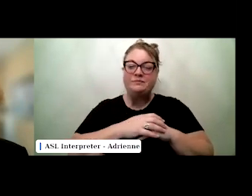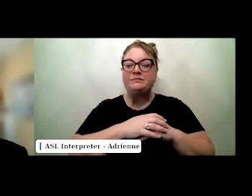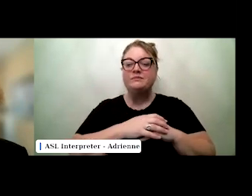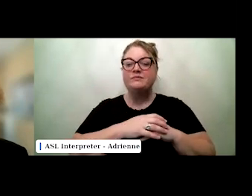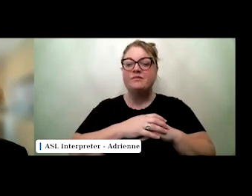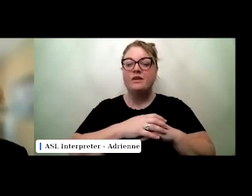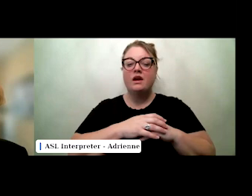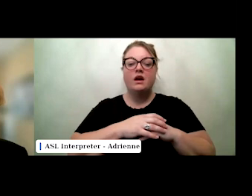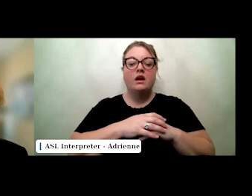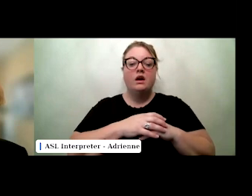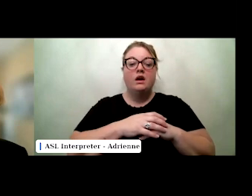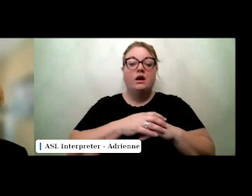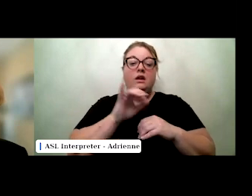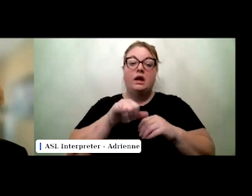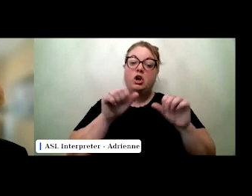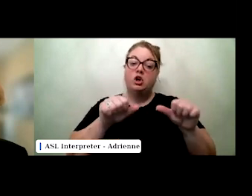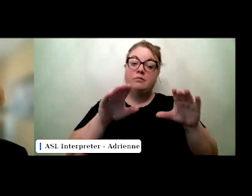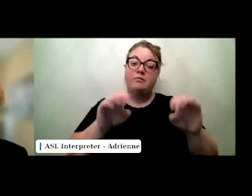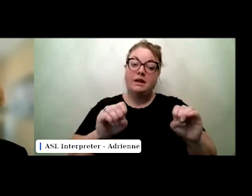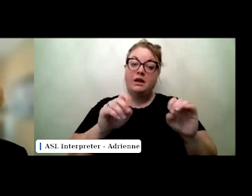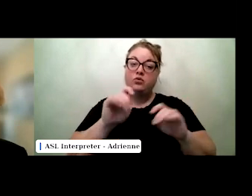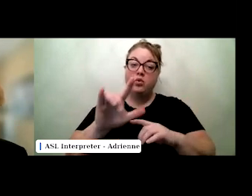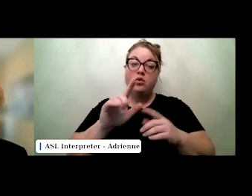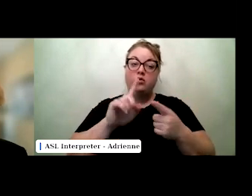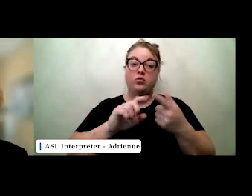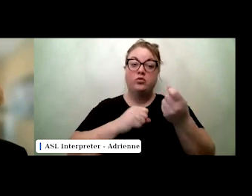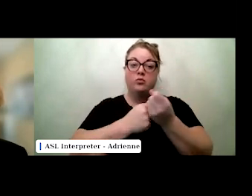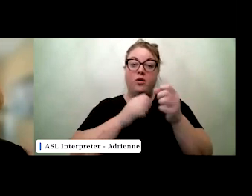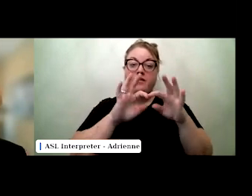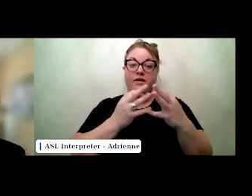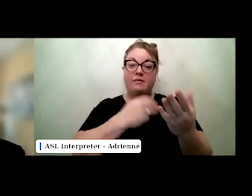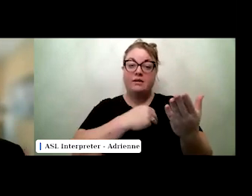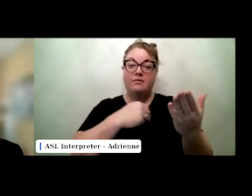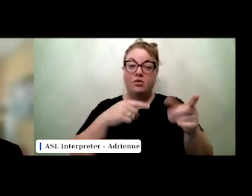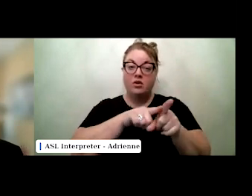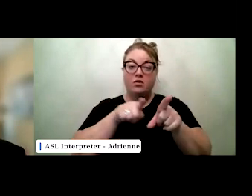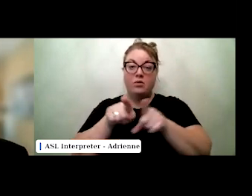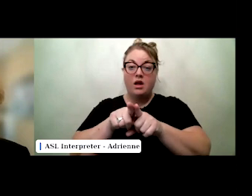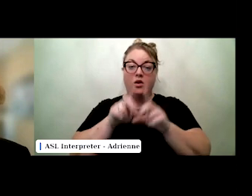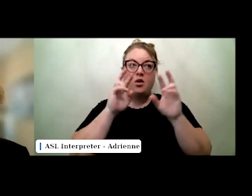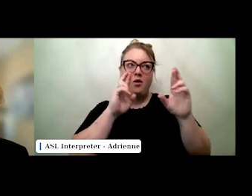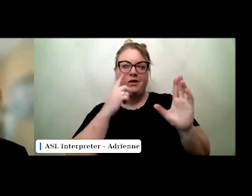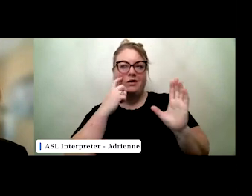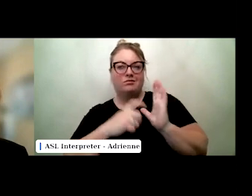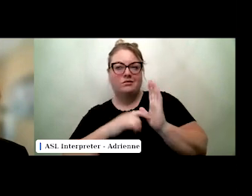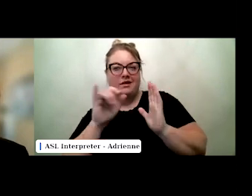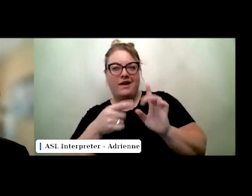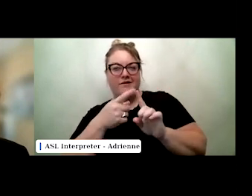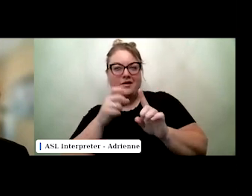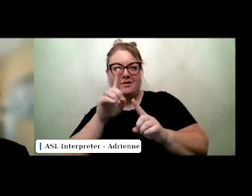Registries may be a tool that supports family members as well, and I hope you picked up on that from Debbie, too. How important.